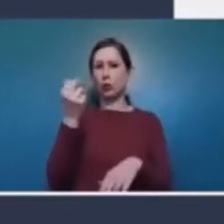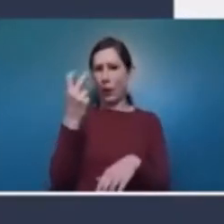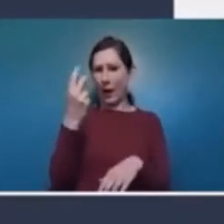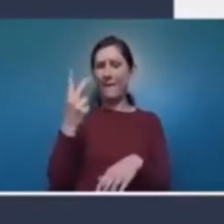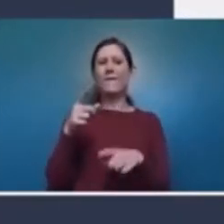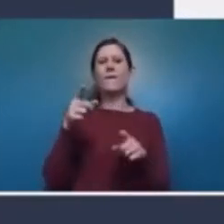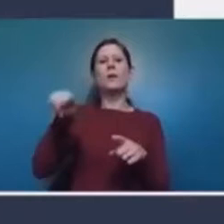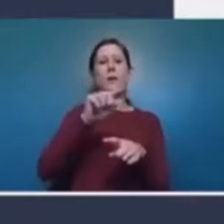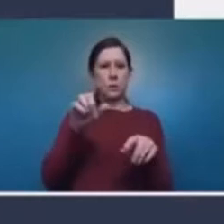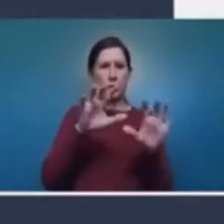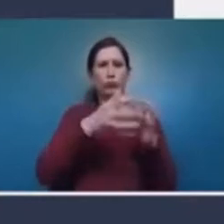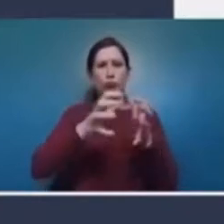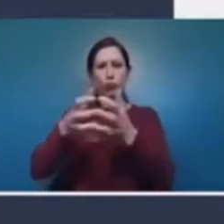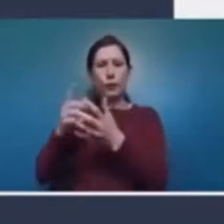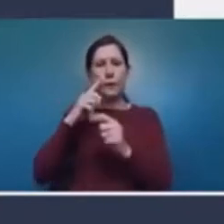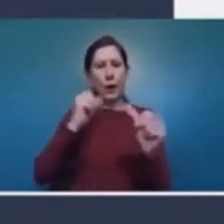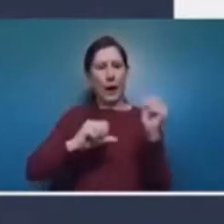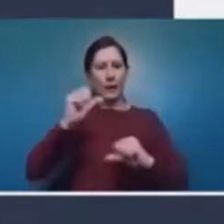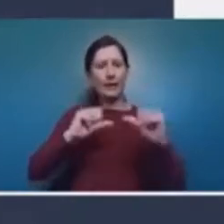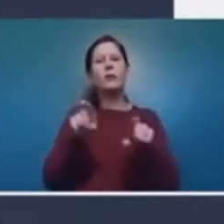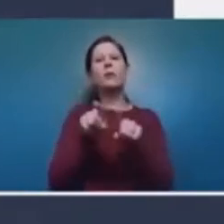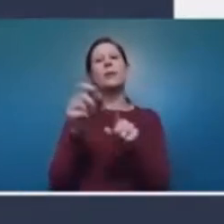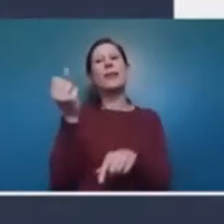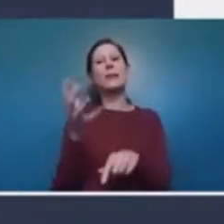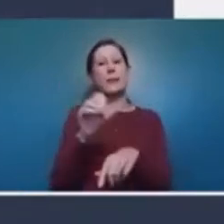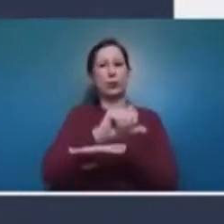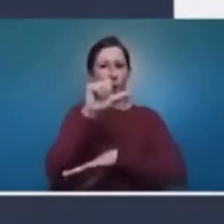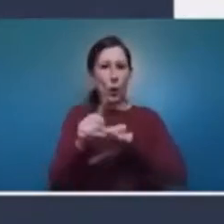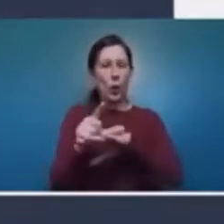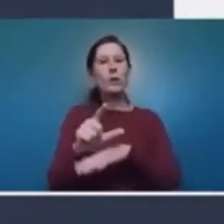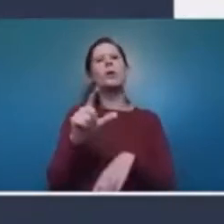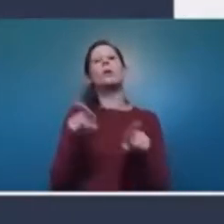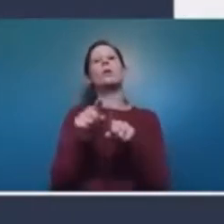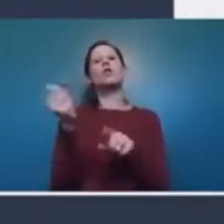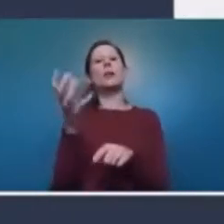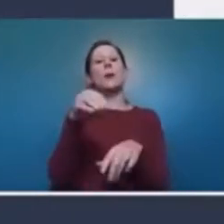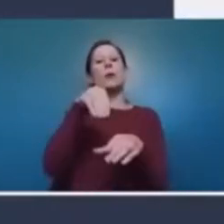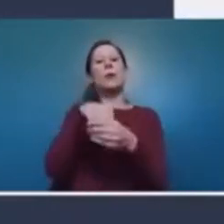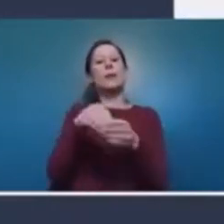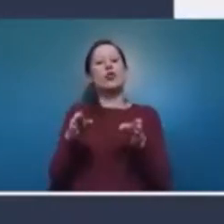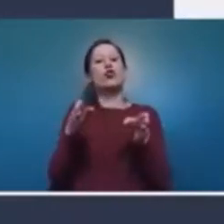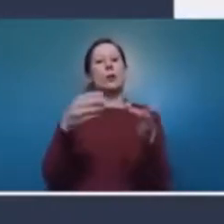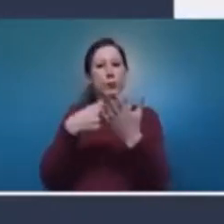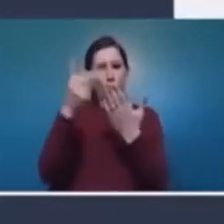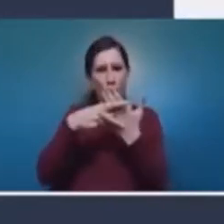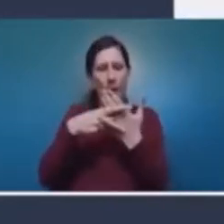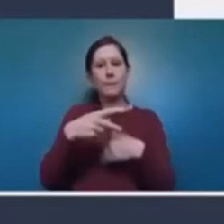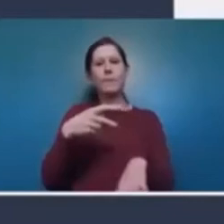Shakespeare Festival St. Louis as part of the Shakespeare in the Streets program om both "New World" and "Blow, Winds." As a